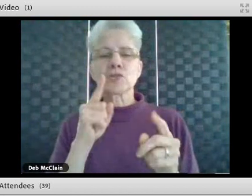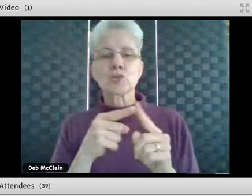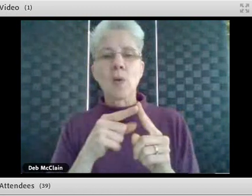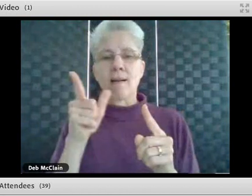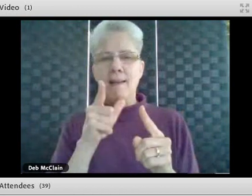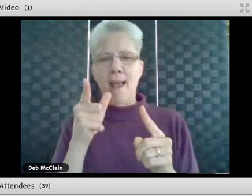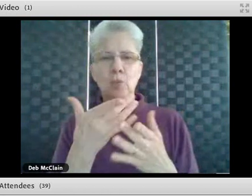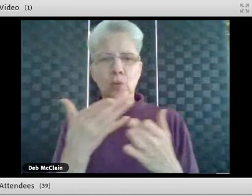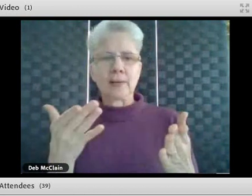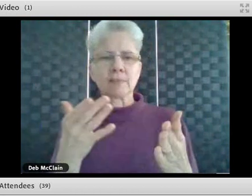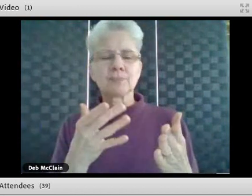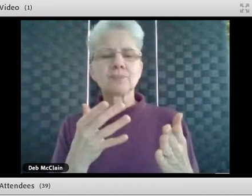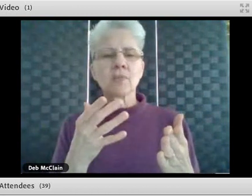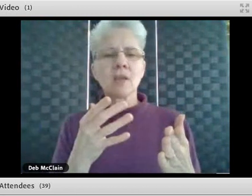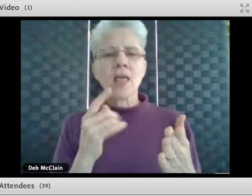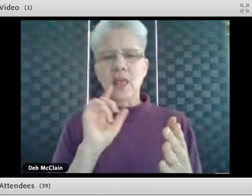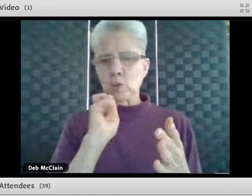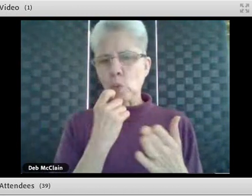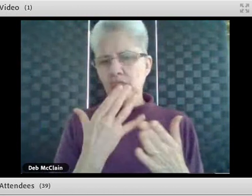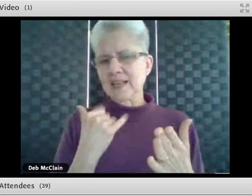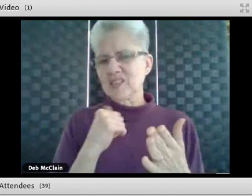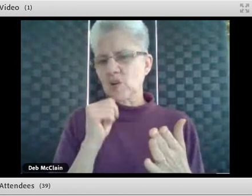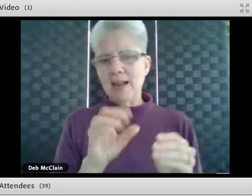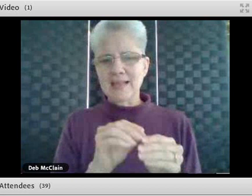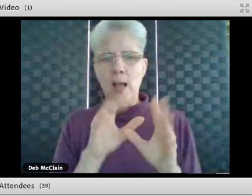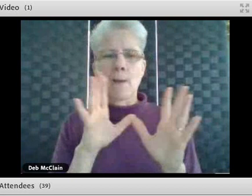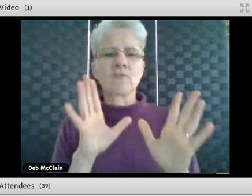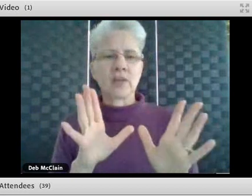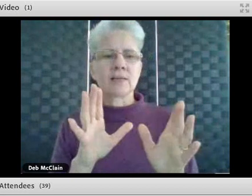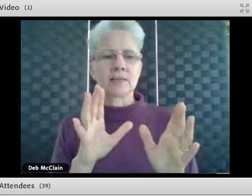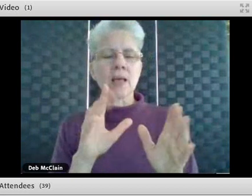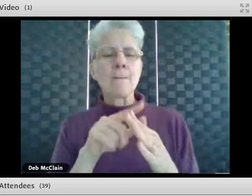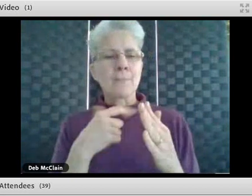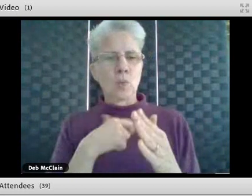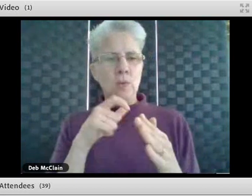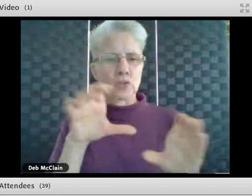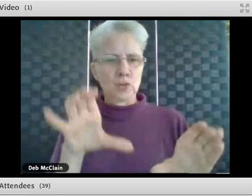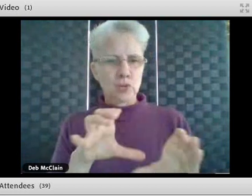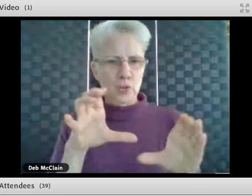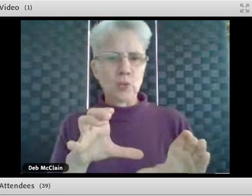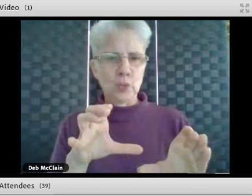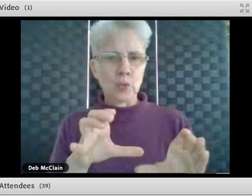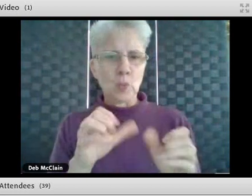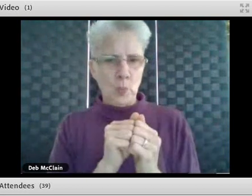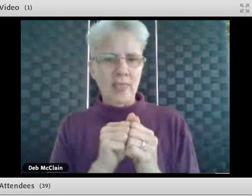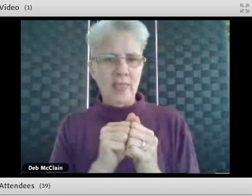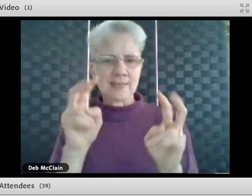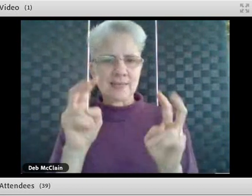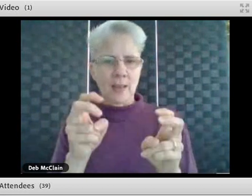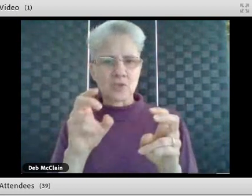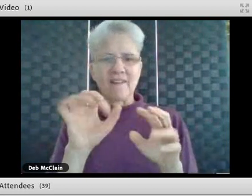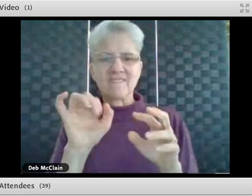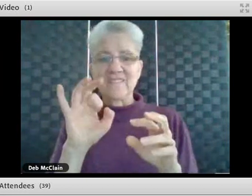Obviously, there are cool things that are not as obvious that we should do with the subject fields, so...